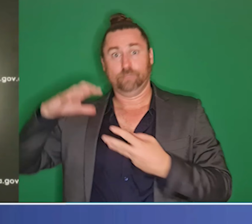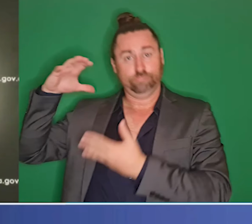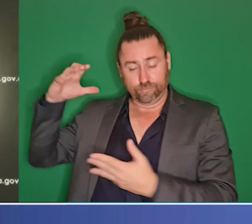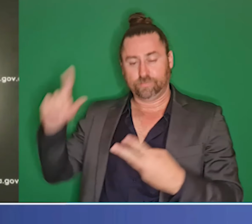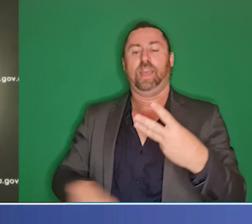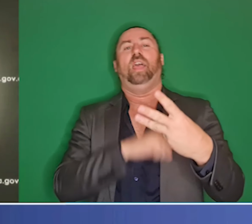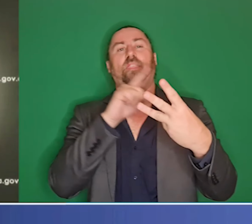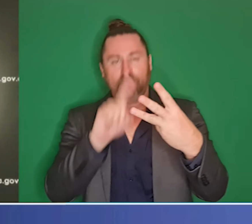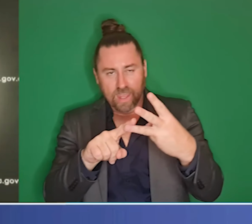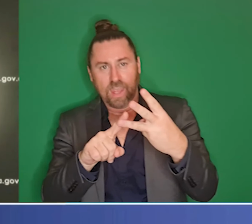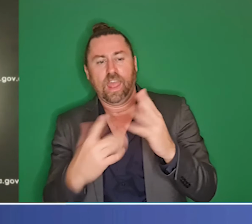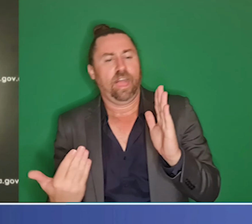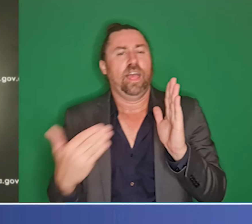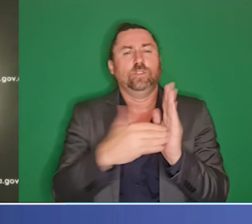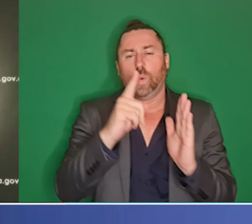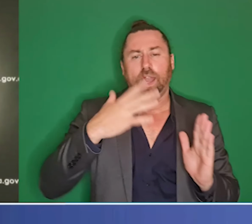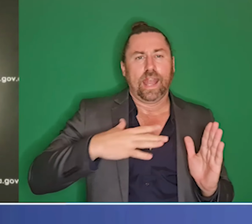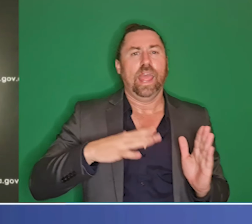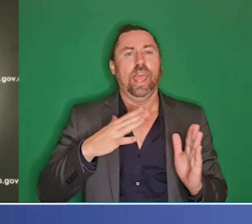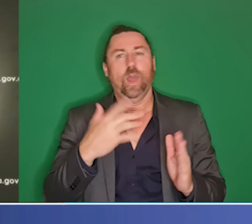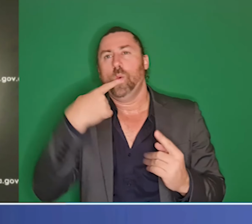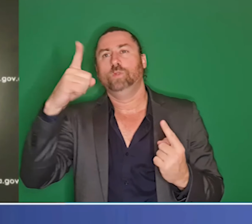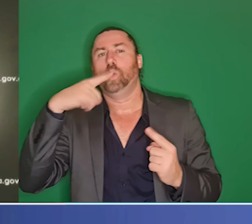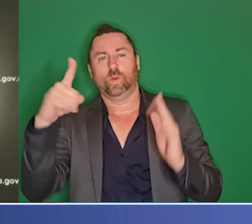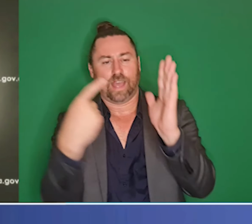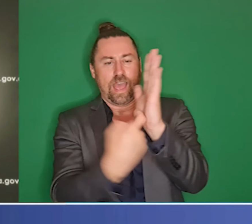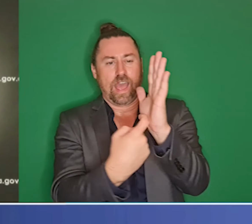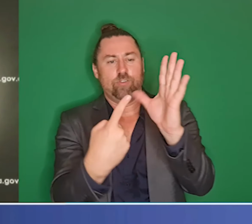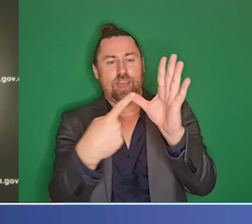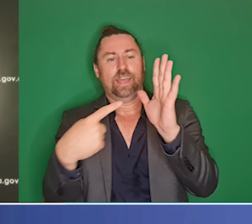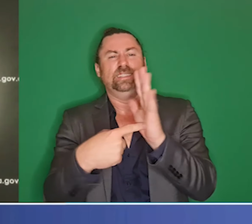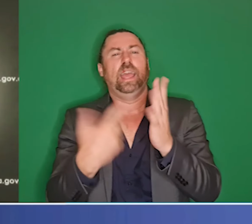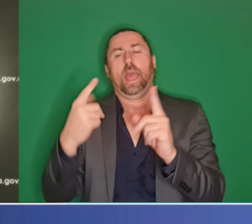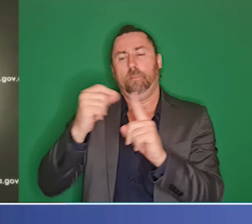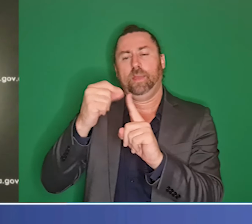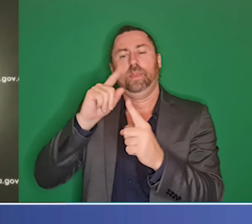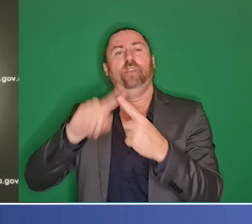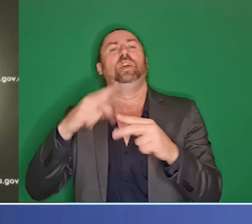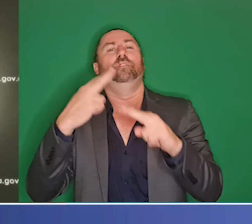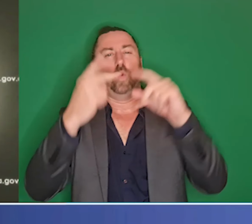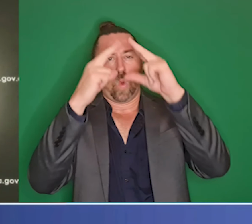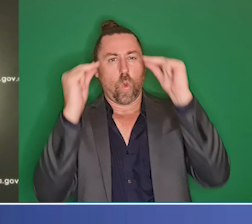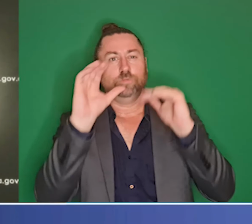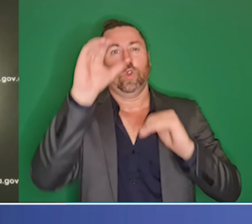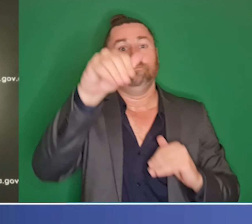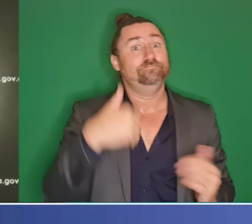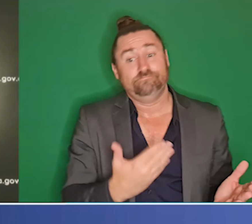and the additional support in terms of rapid antigen tests and PPE for our aged care sector. Professor Kelly.